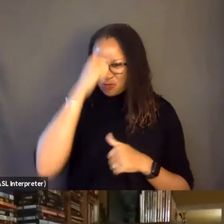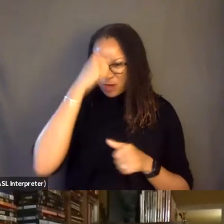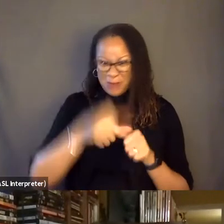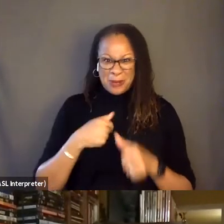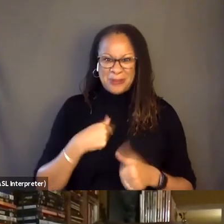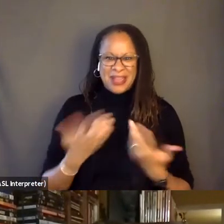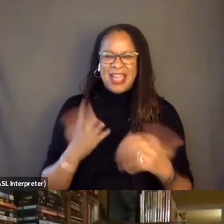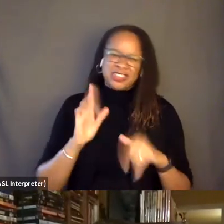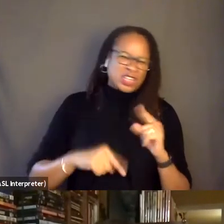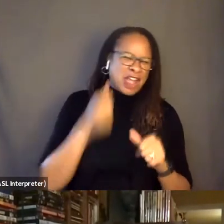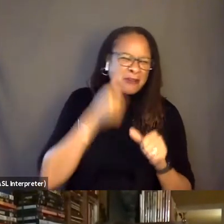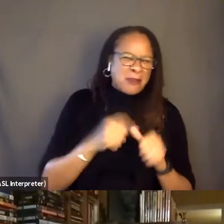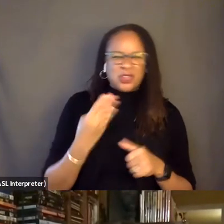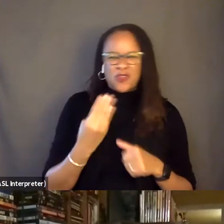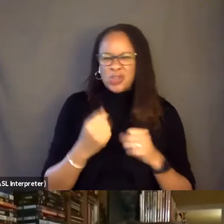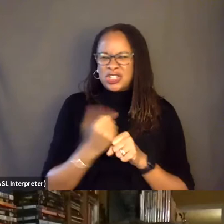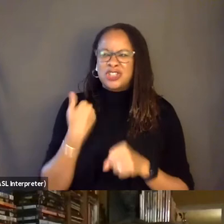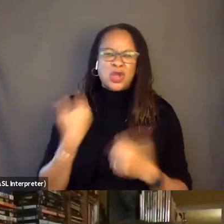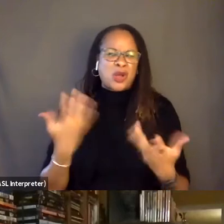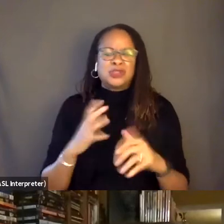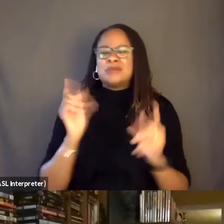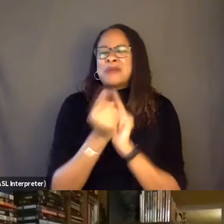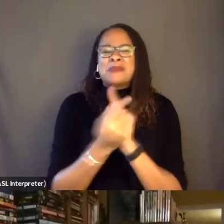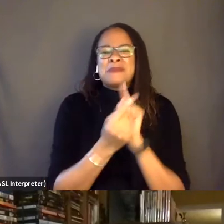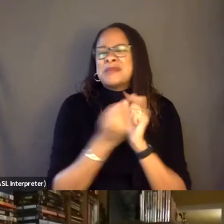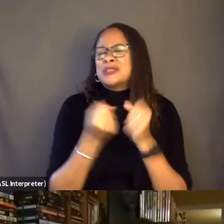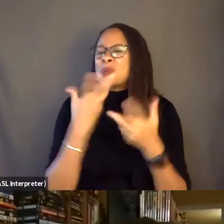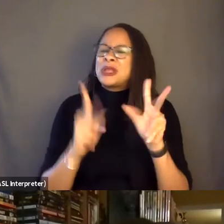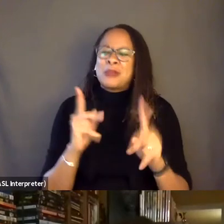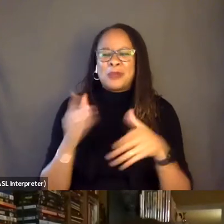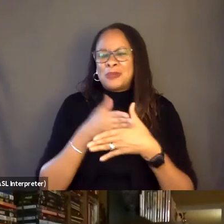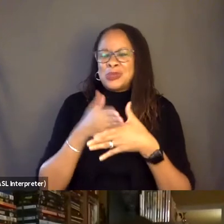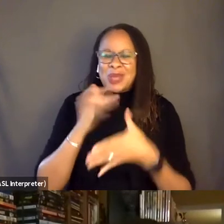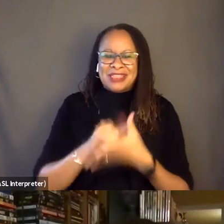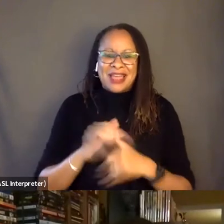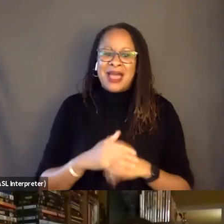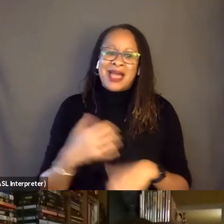"It's 14 years, she's had so many lives, "you know, since then." And of course I'm pitching and pitching the film.